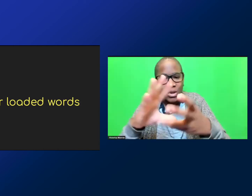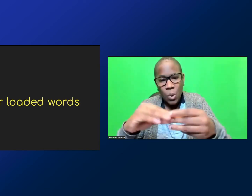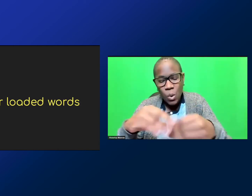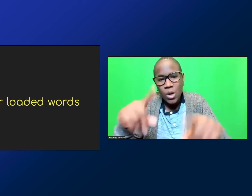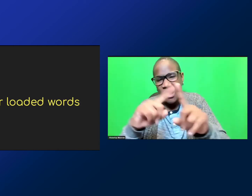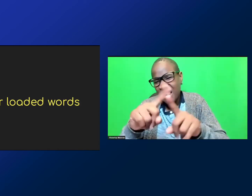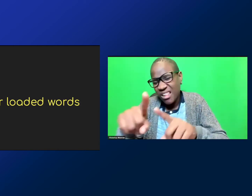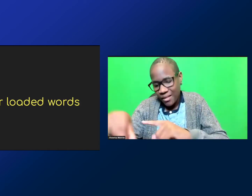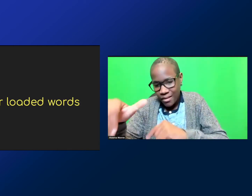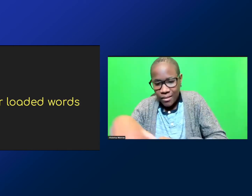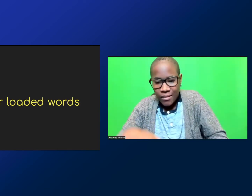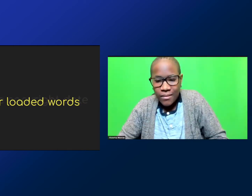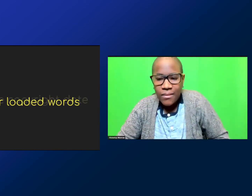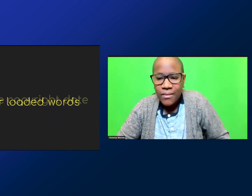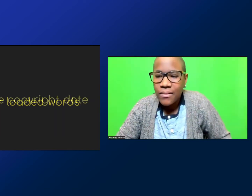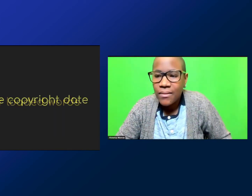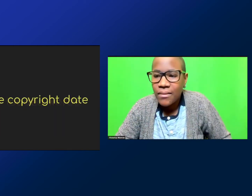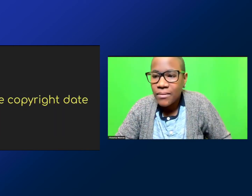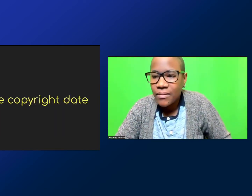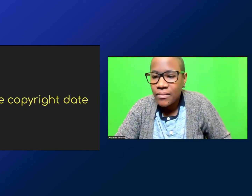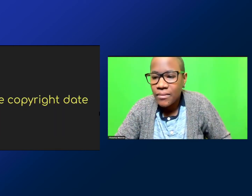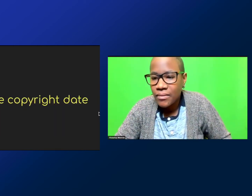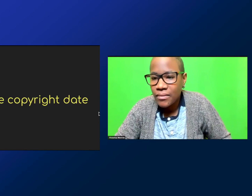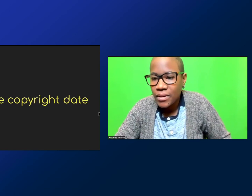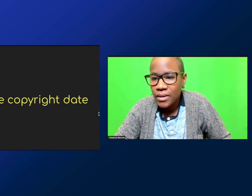of deaf children is still very prevalent in older texts as well as newer texts